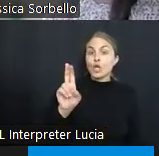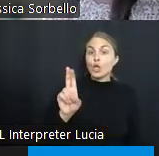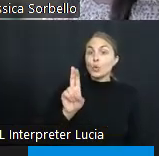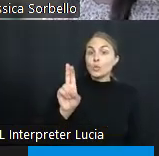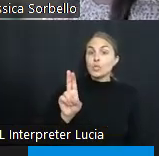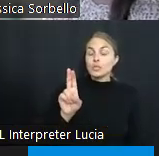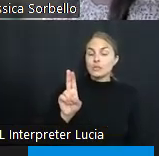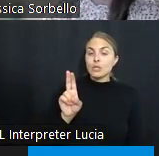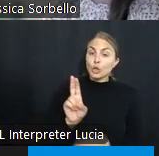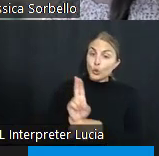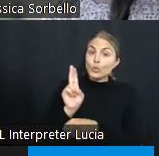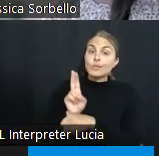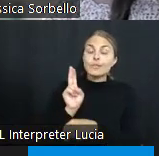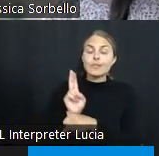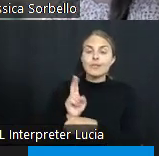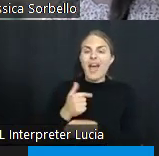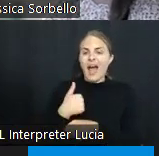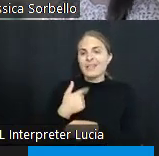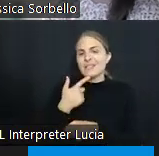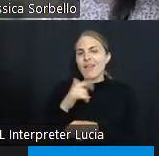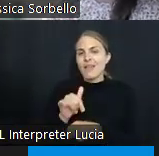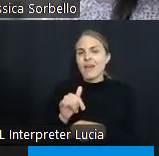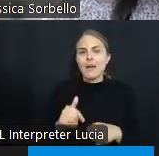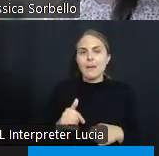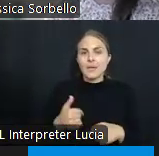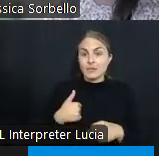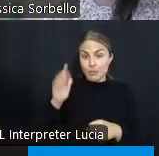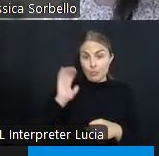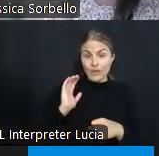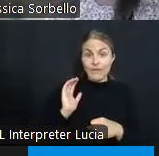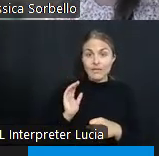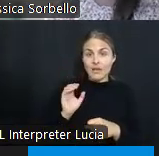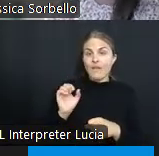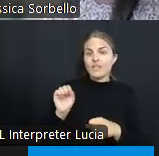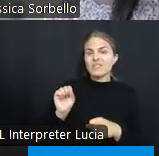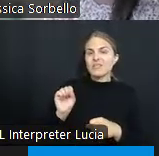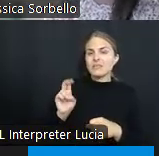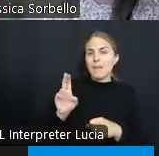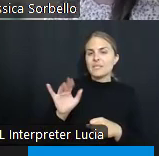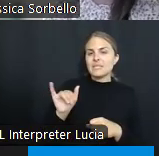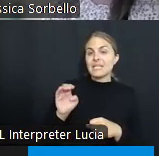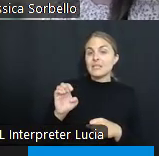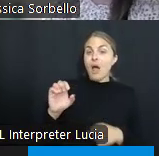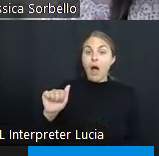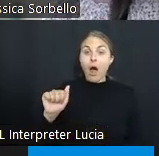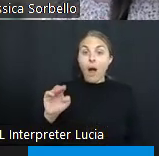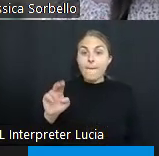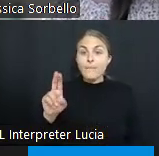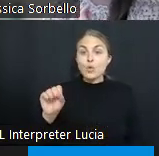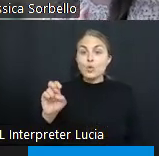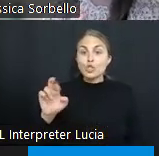substance abuser really just put again that very negative connotation. An abuser is somebody who is physically or